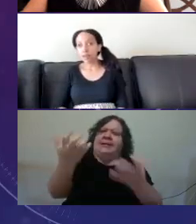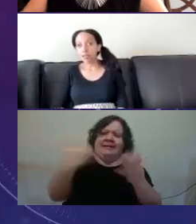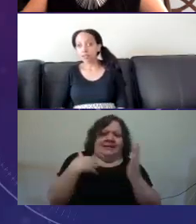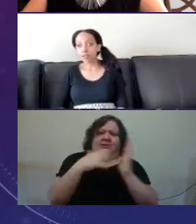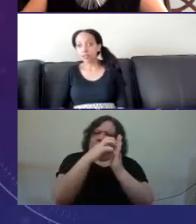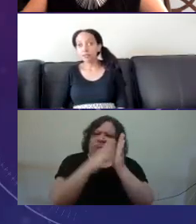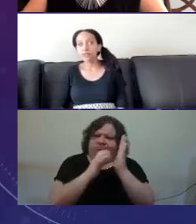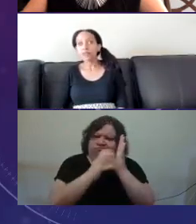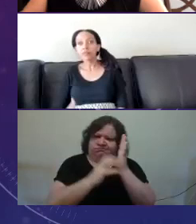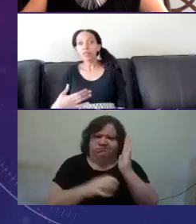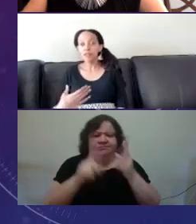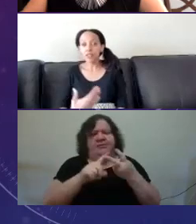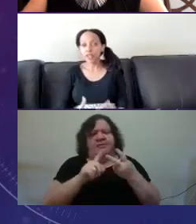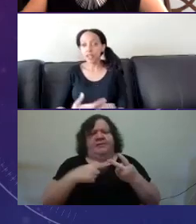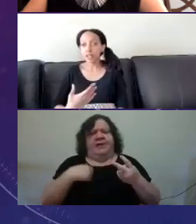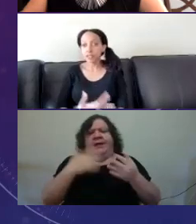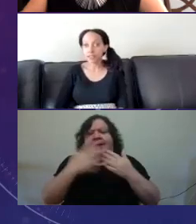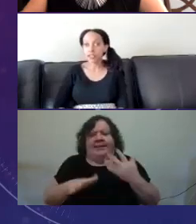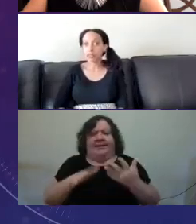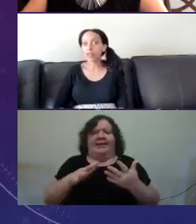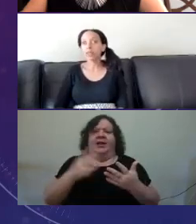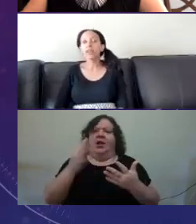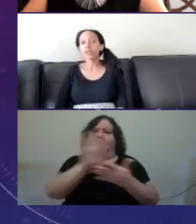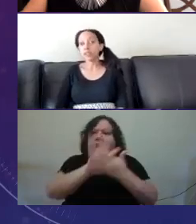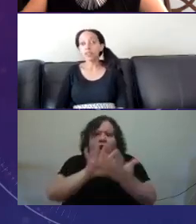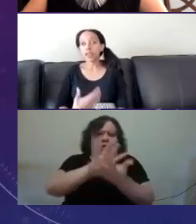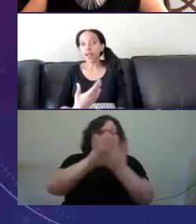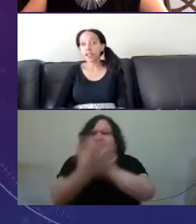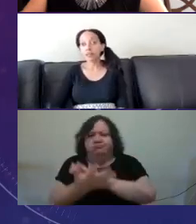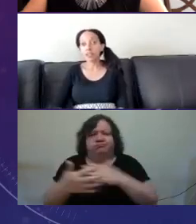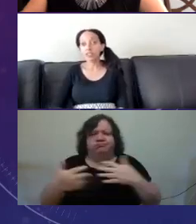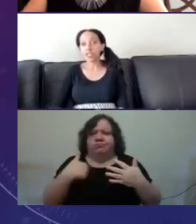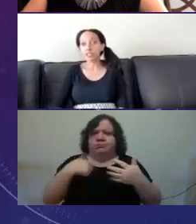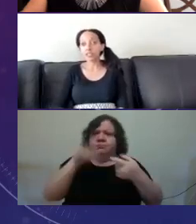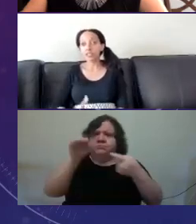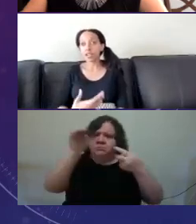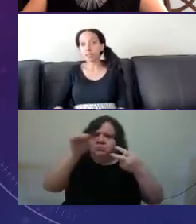school would gently encourage me to go and ask my teachers and tell them what